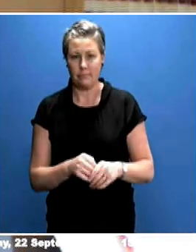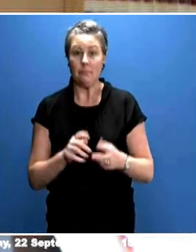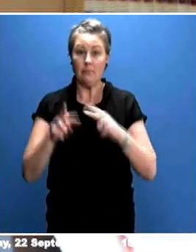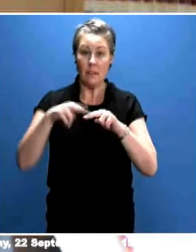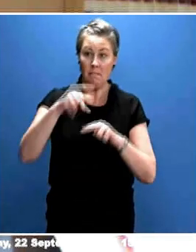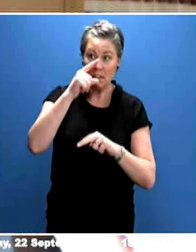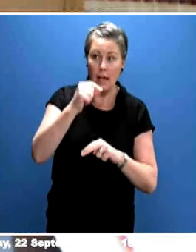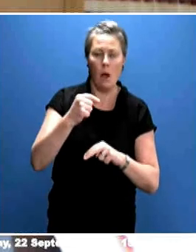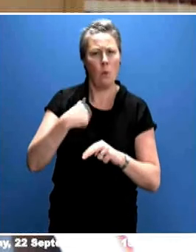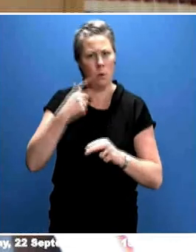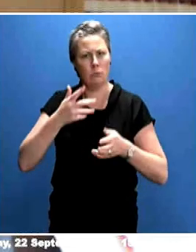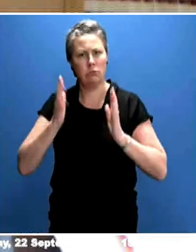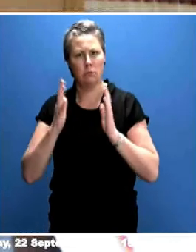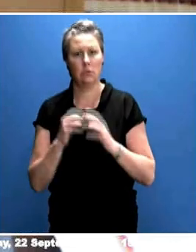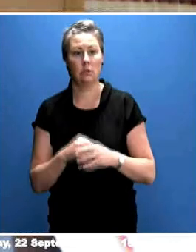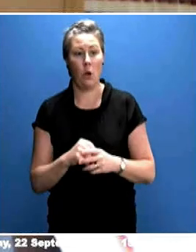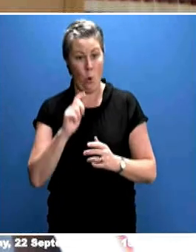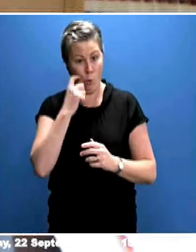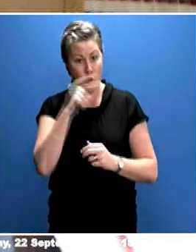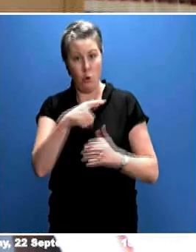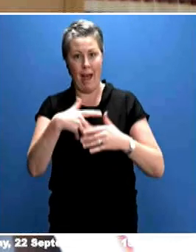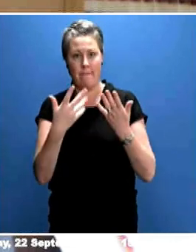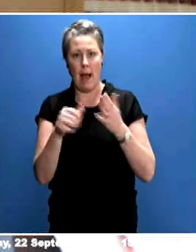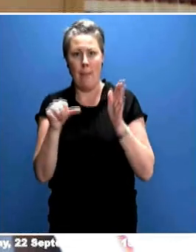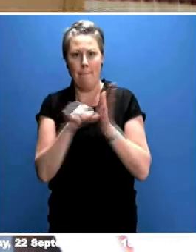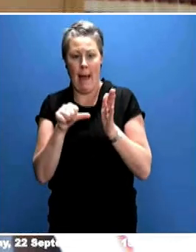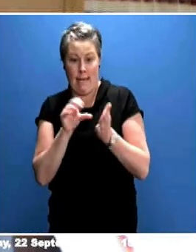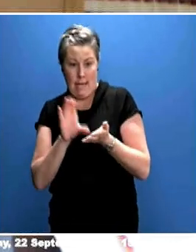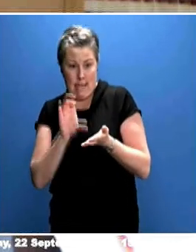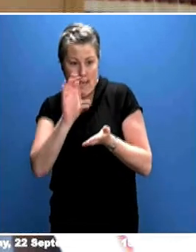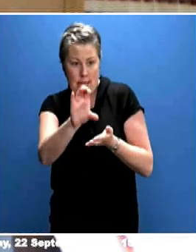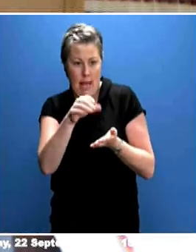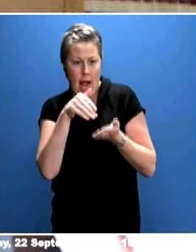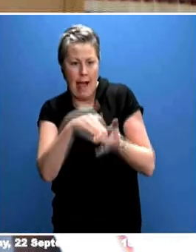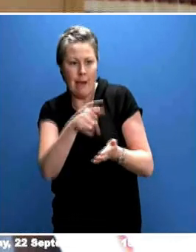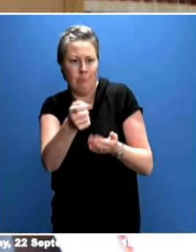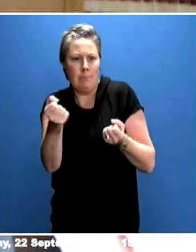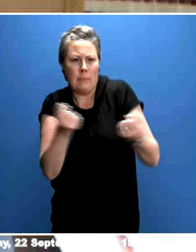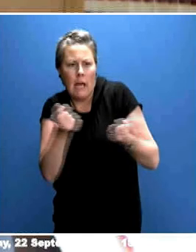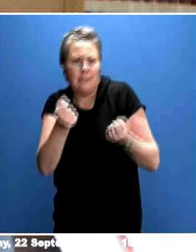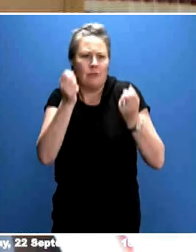Do you facilitate that by providing financial support for the family to come and visit their child in the Kath French Centre?